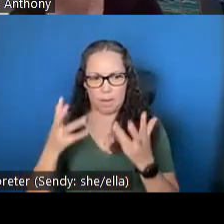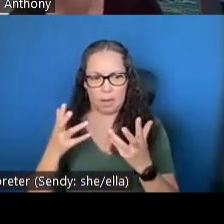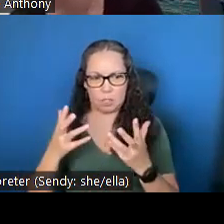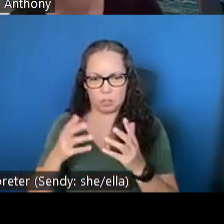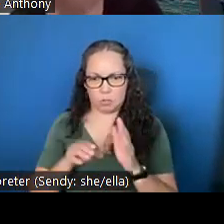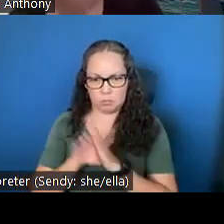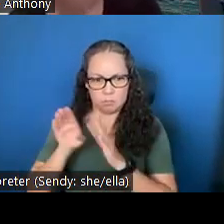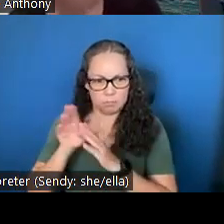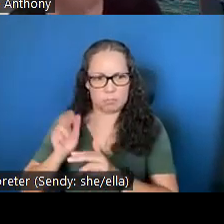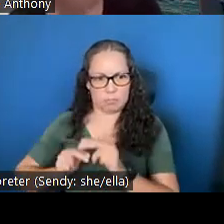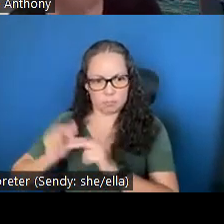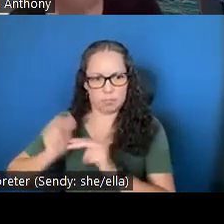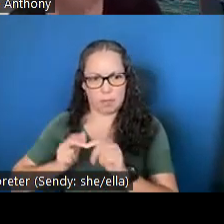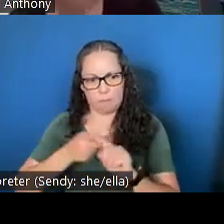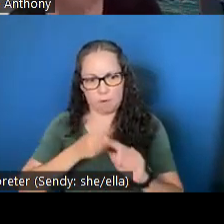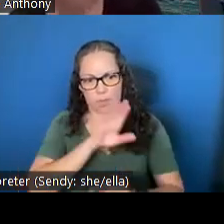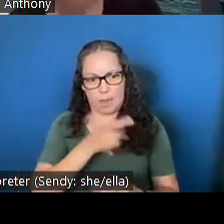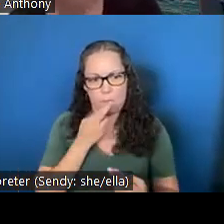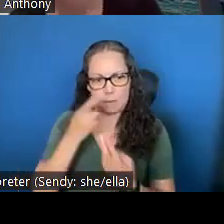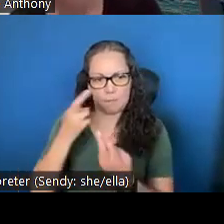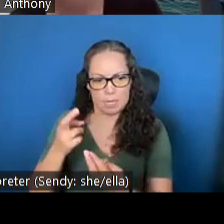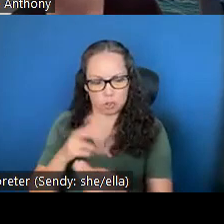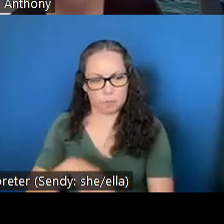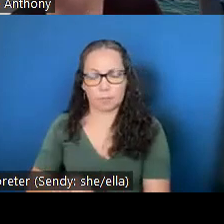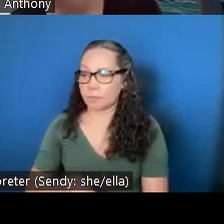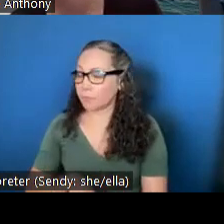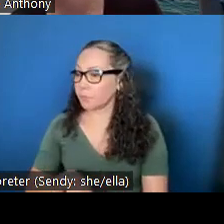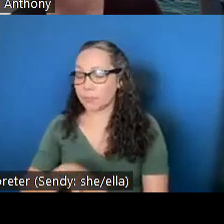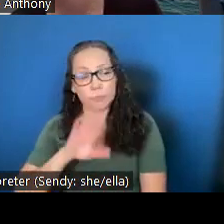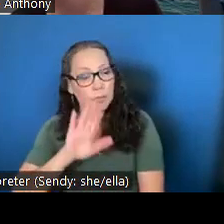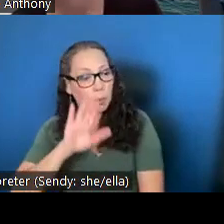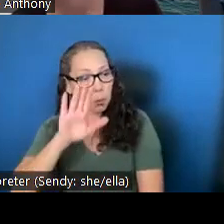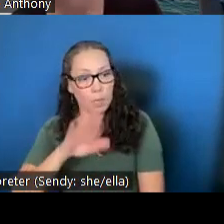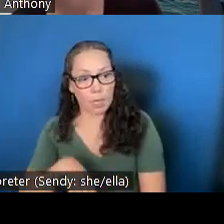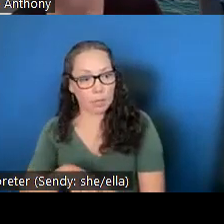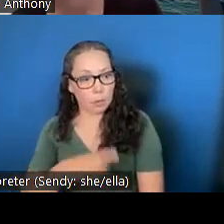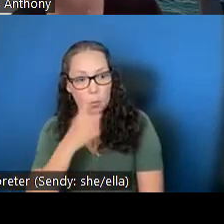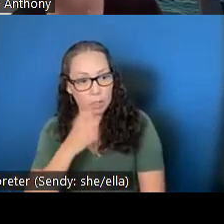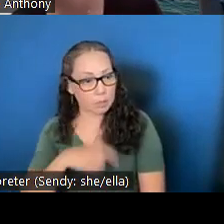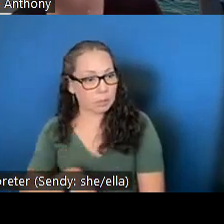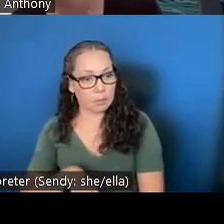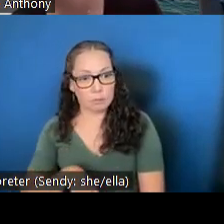recommendations yeah that's a great question a great Point Eli um and I was going to start to